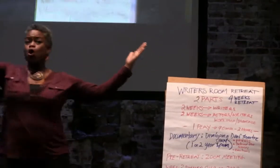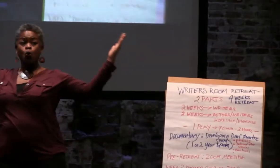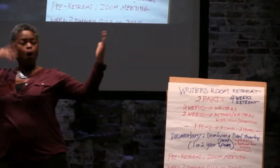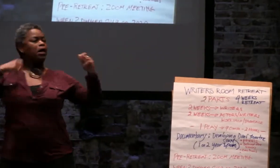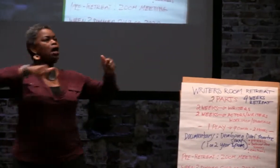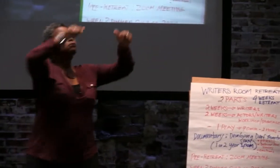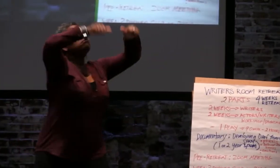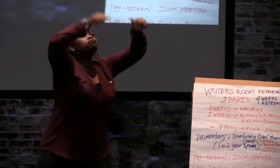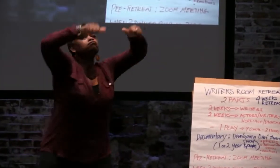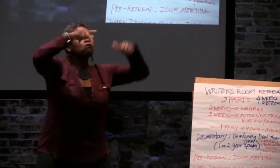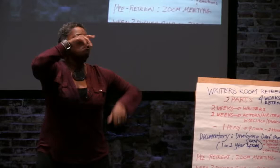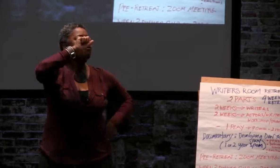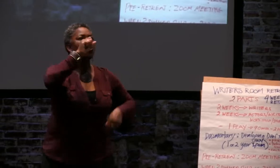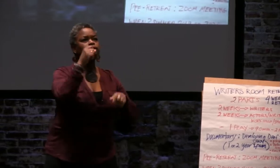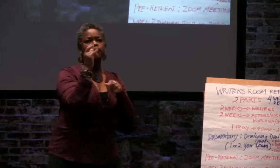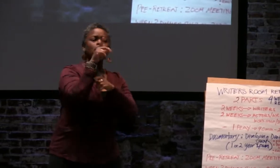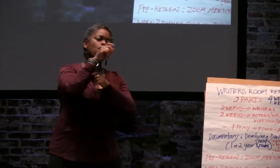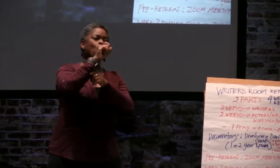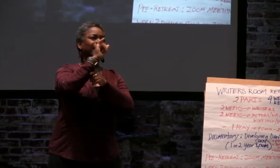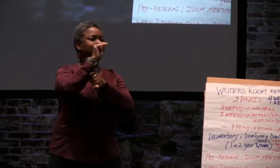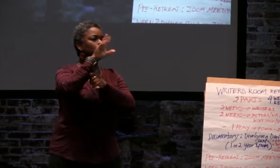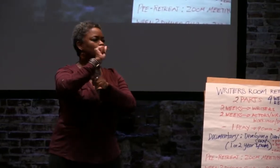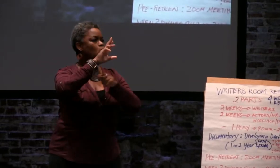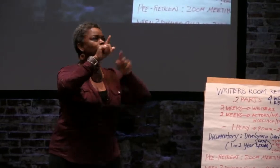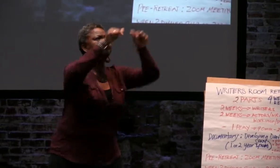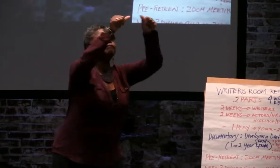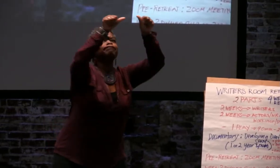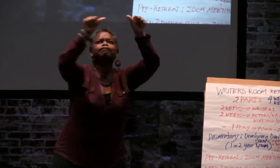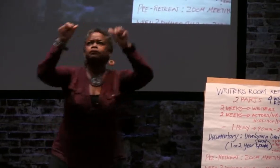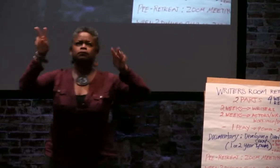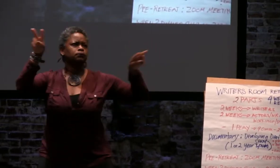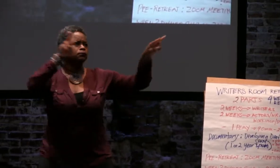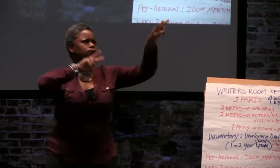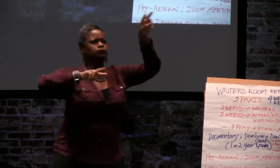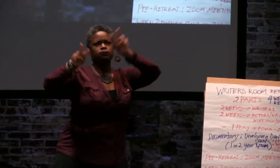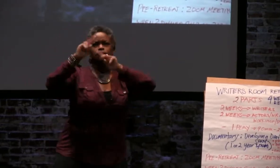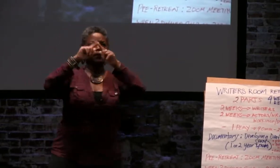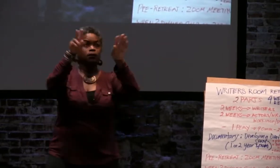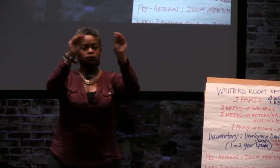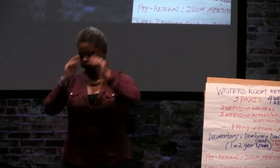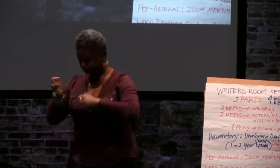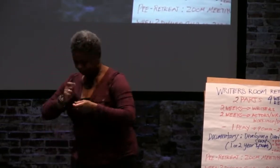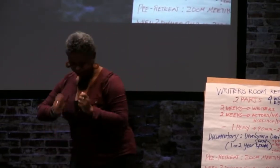We need big spaces for this work and we want to be able to work visually